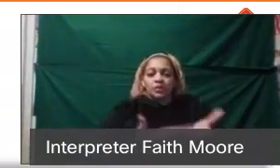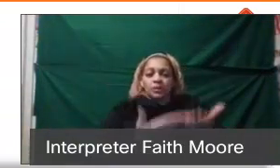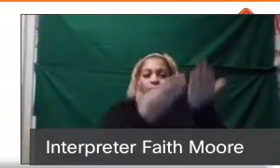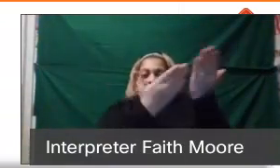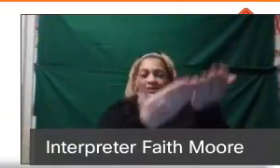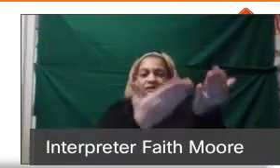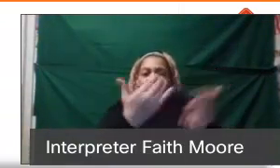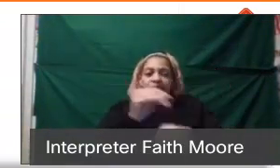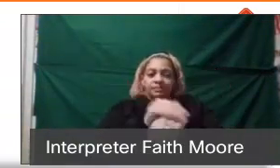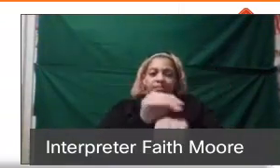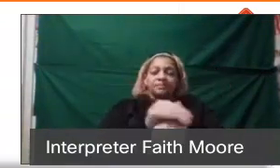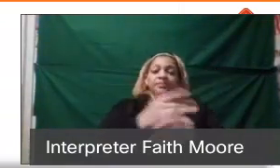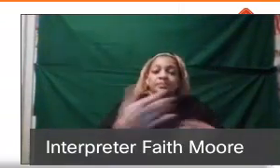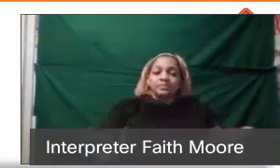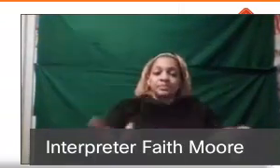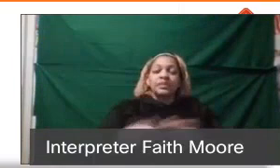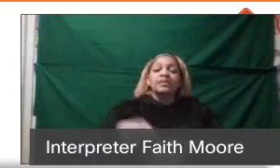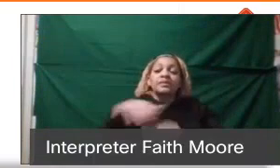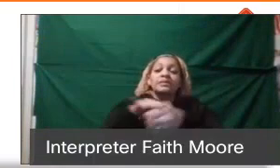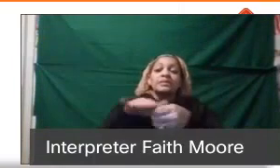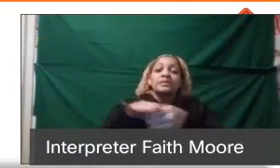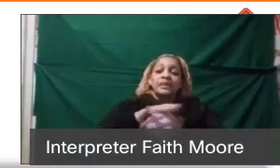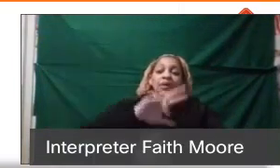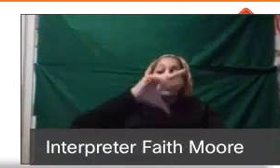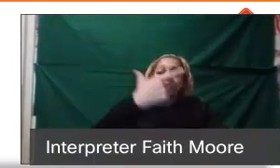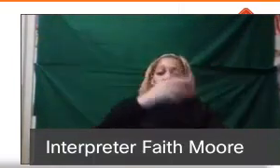This is the area at 3rd street and we're.